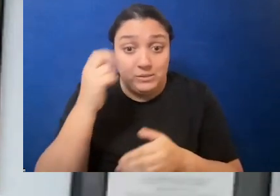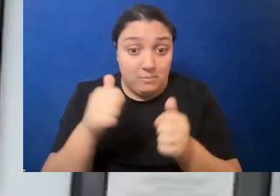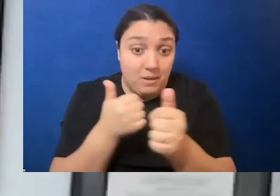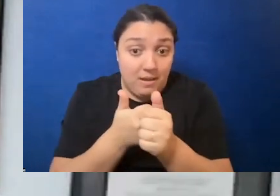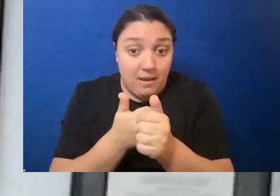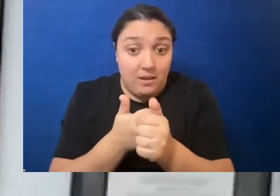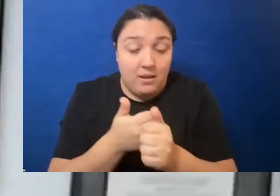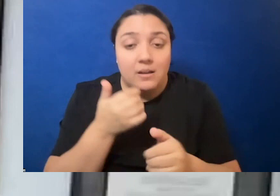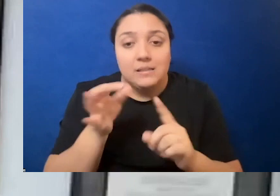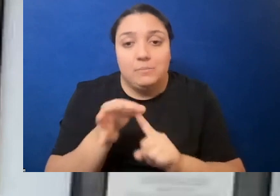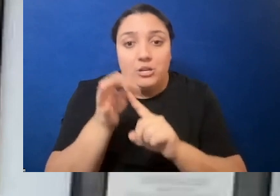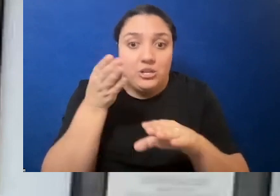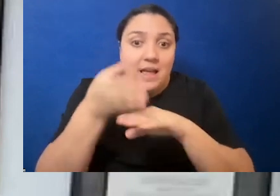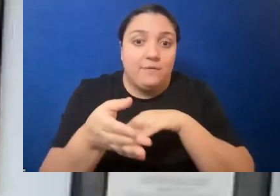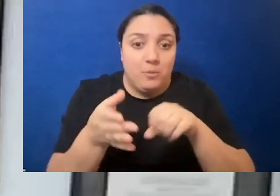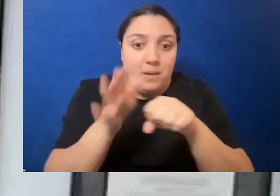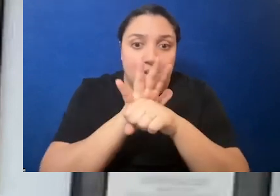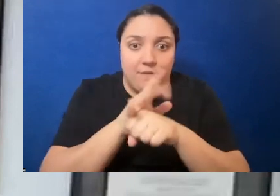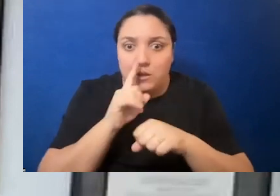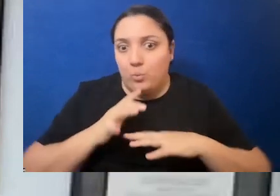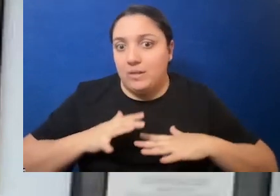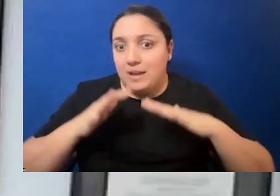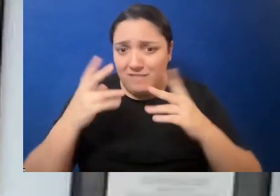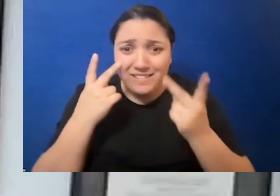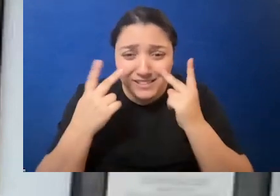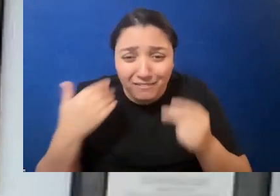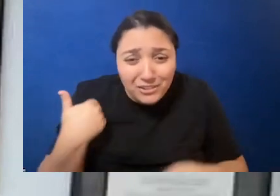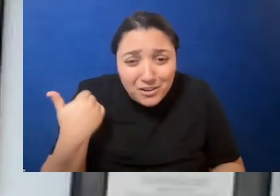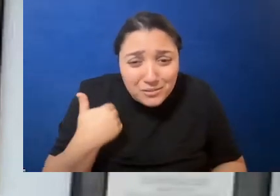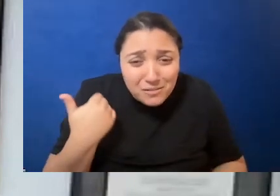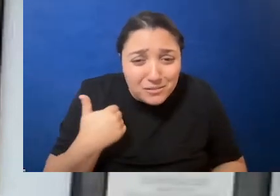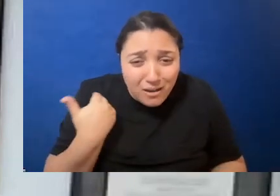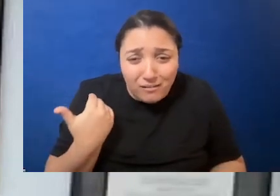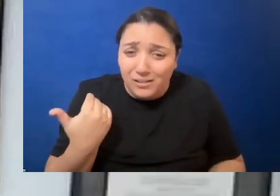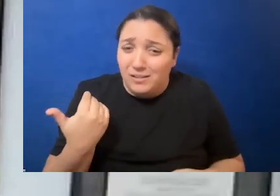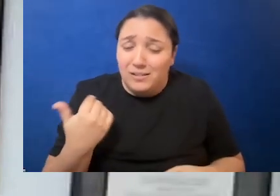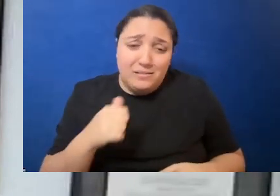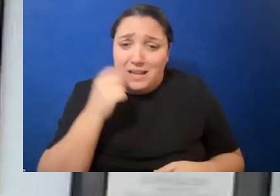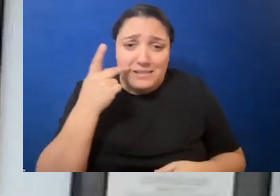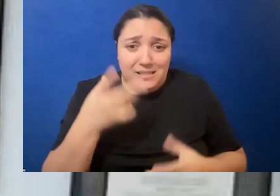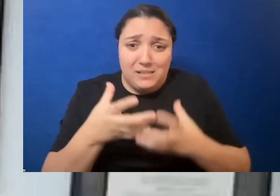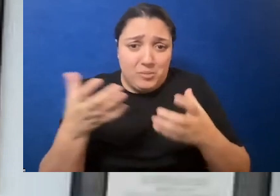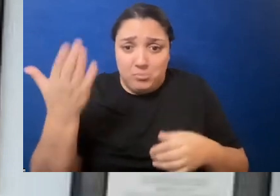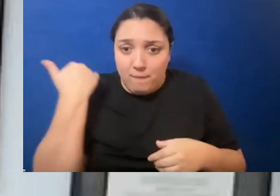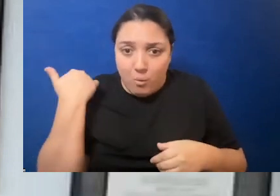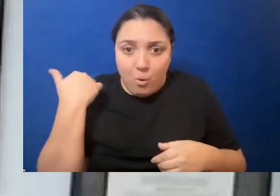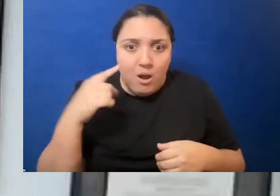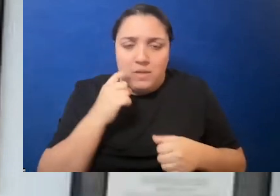THESE BEHAVIORS, THE STUDENT IS SO ANXIOUS, I SEE IN THE YOUNG, YOUNG STUDENTS, THE STUDENT